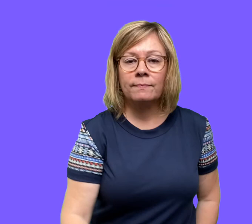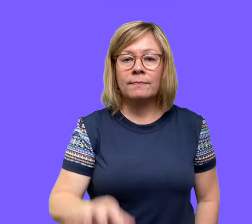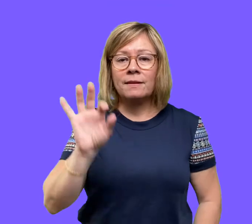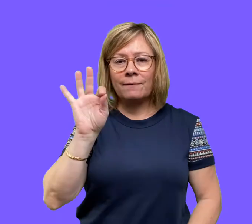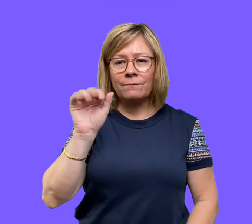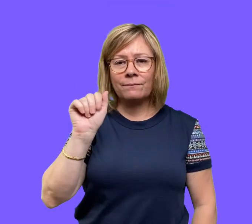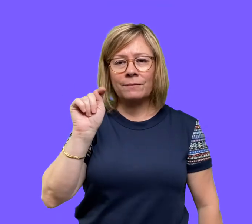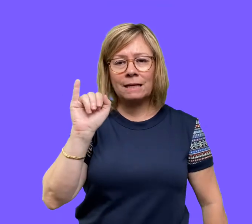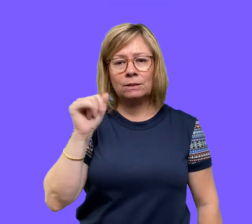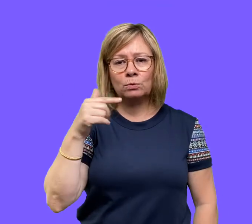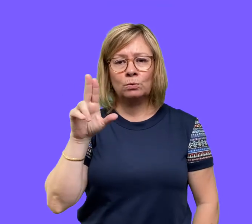Fatigue.